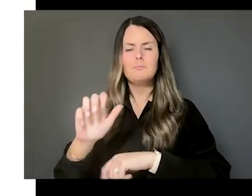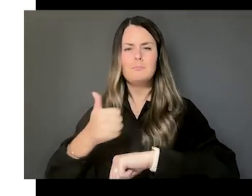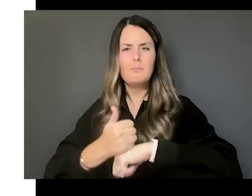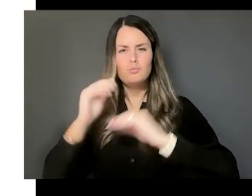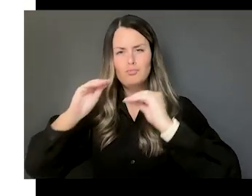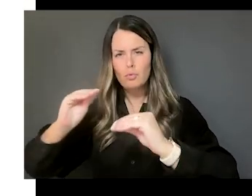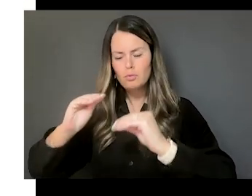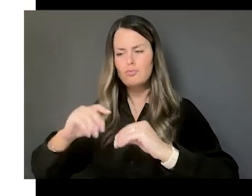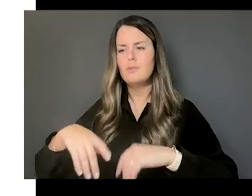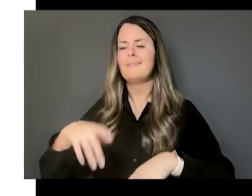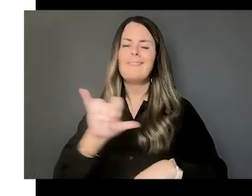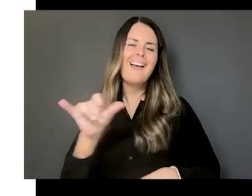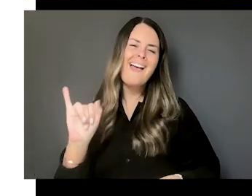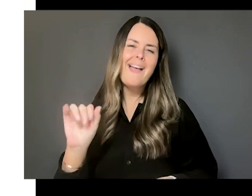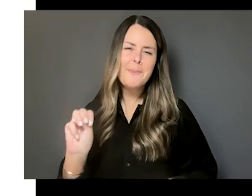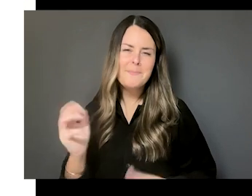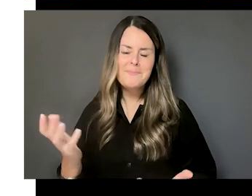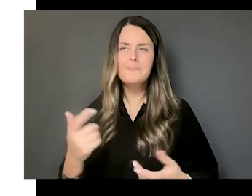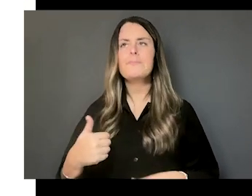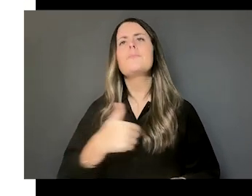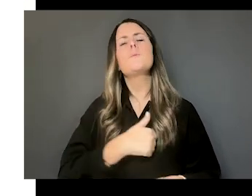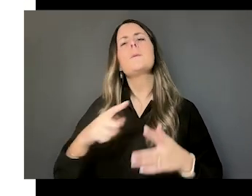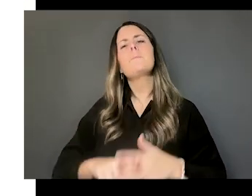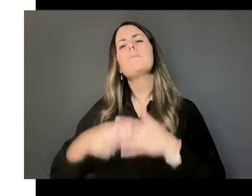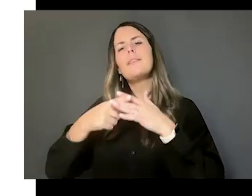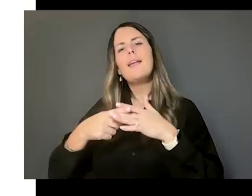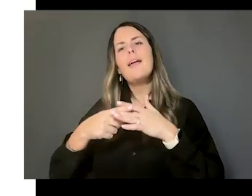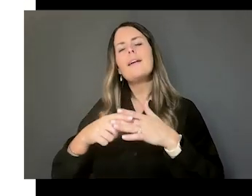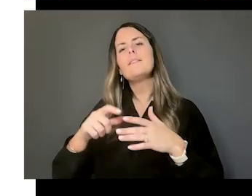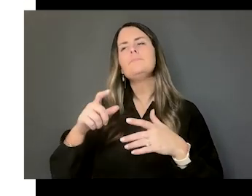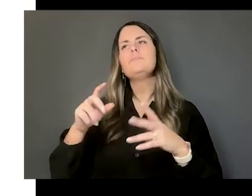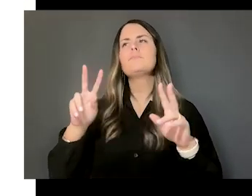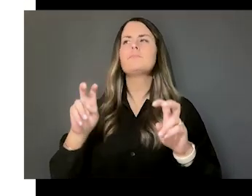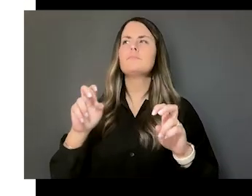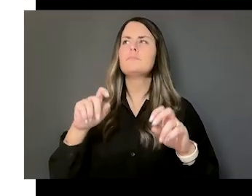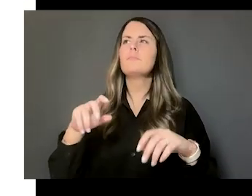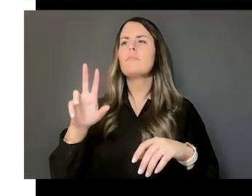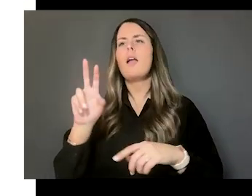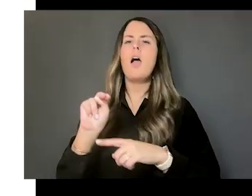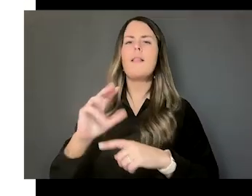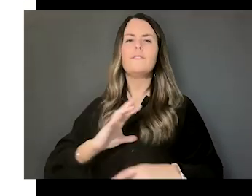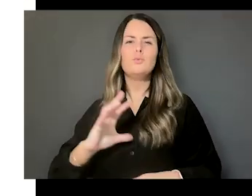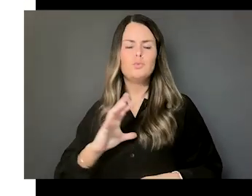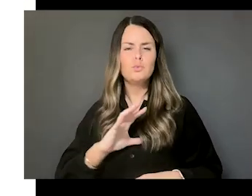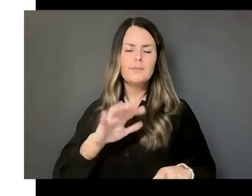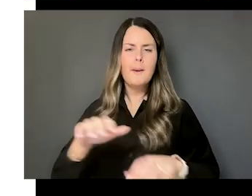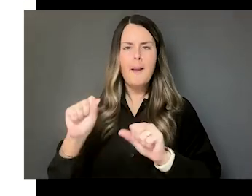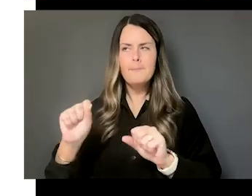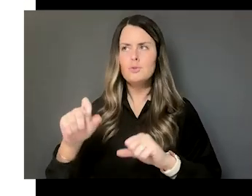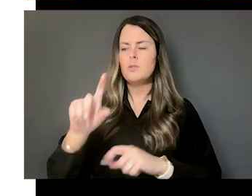And so we began an unofficial adoption by supporting with Illustrative in 2020, literally